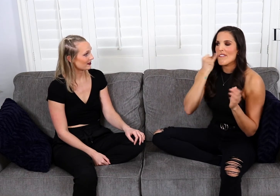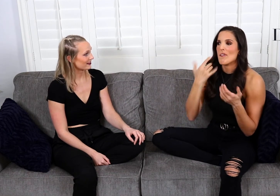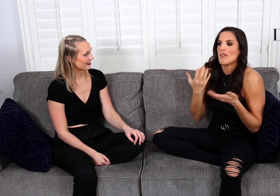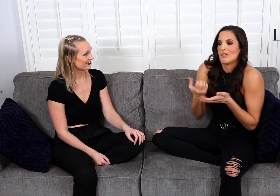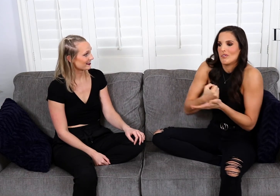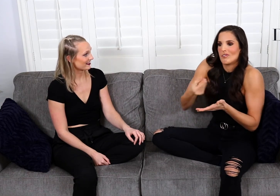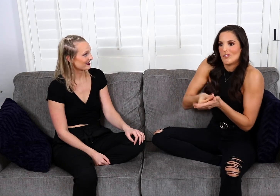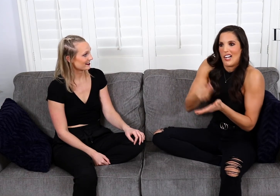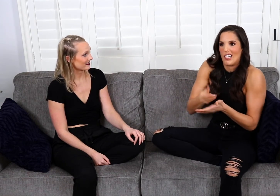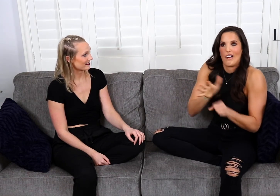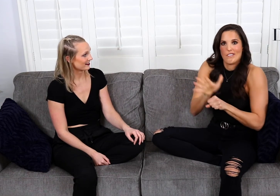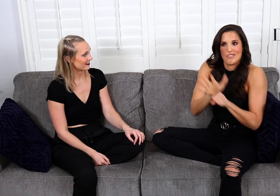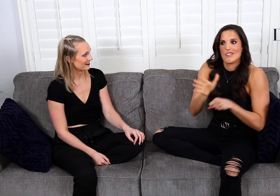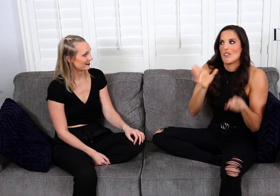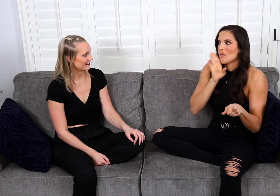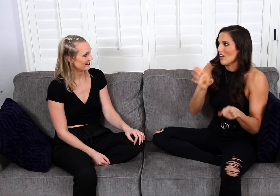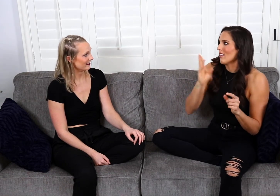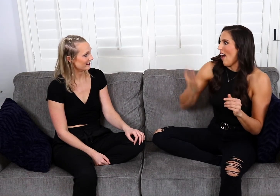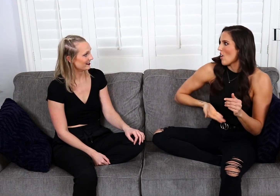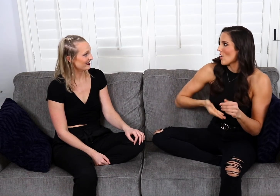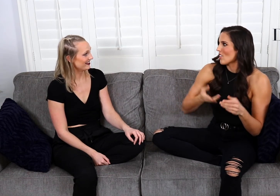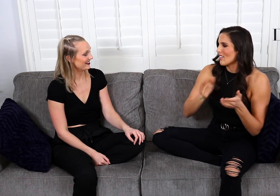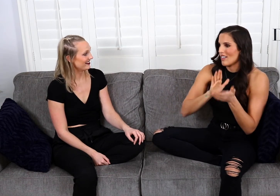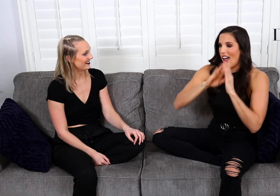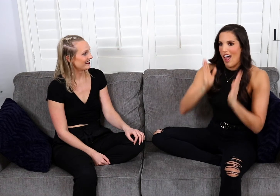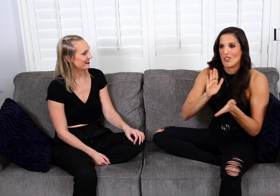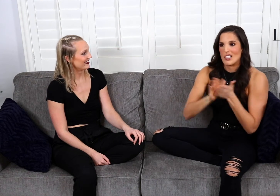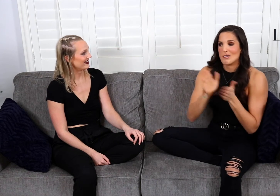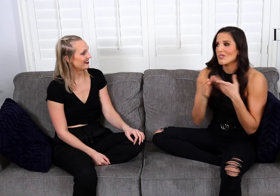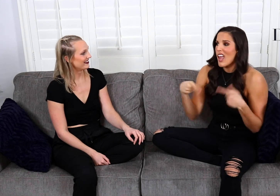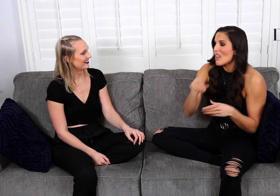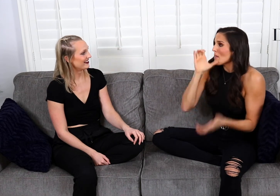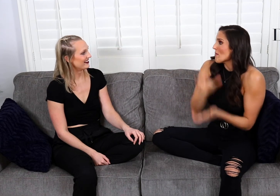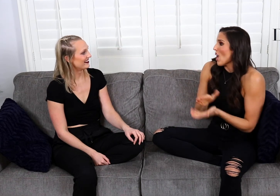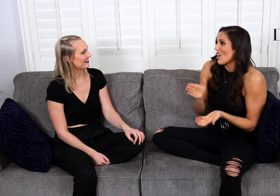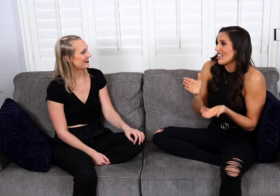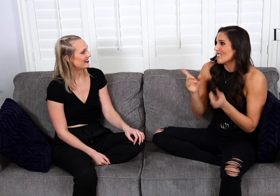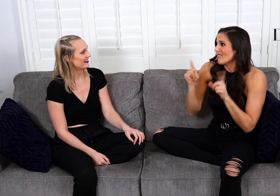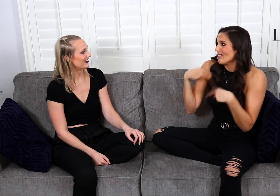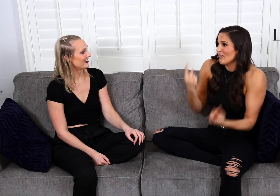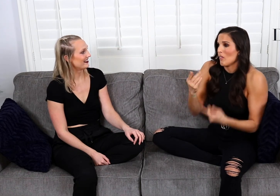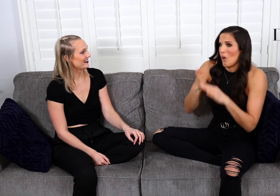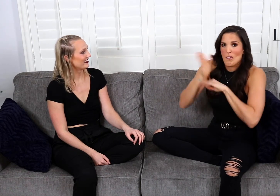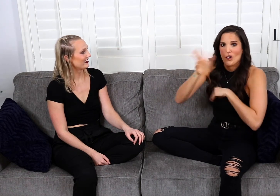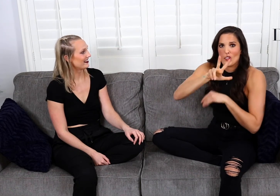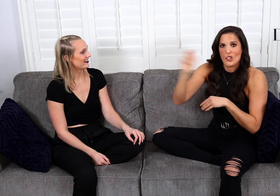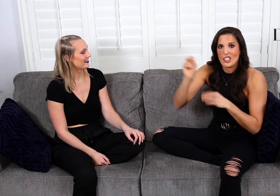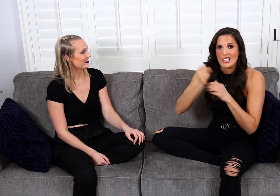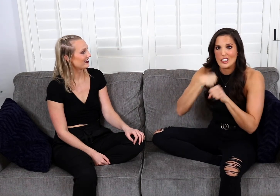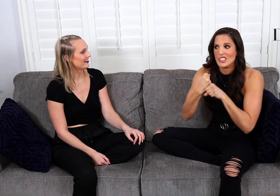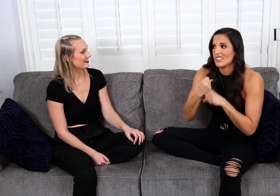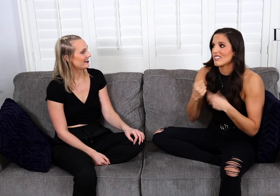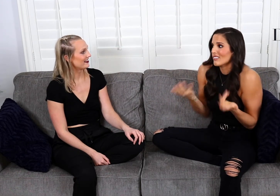and if we make enough money we will hire a housekeeper.” And they’ve been married for over 30 years!